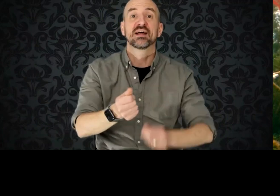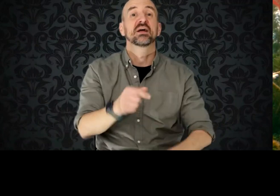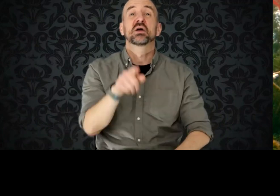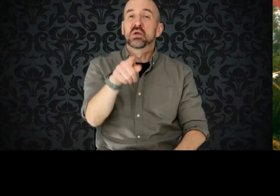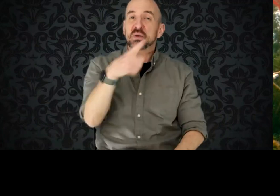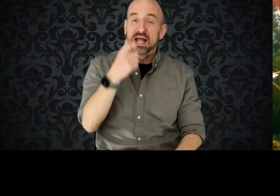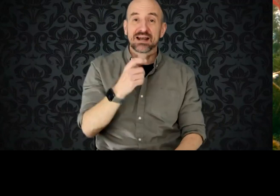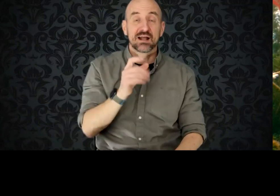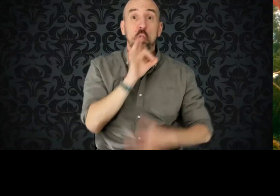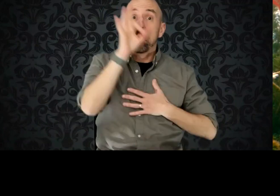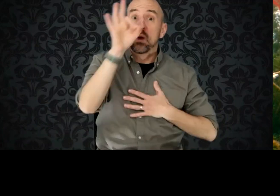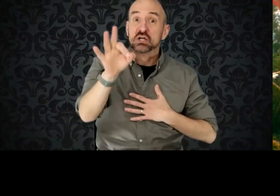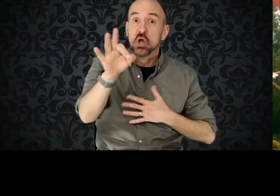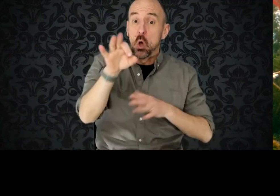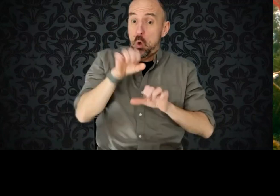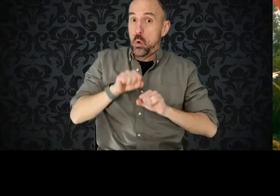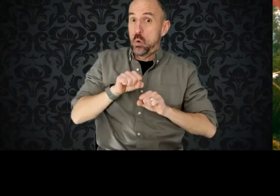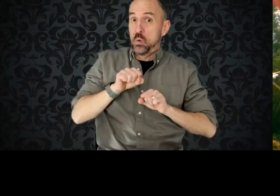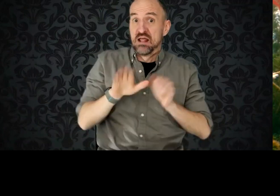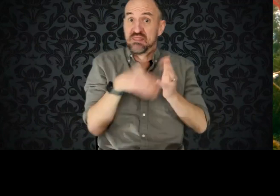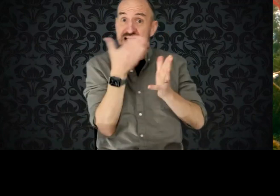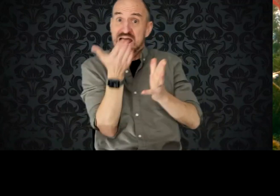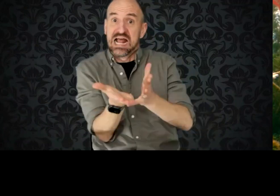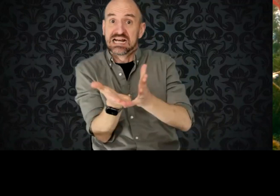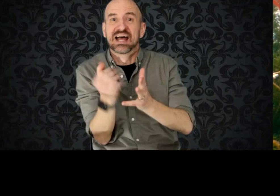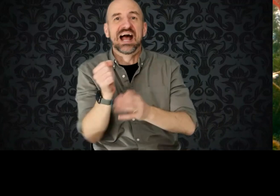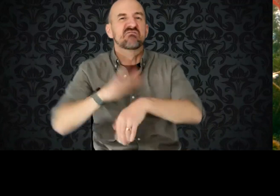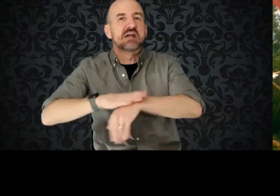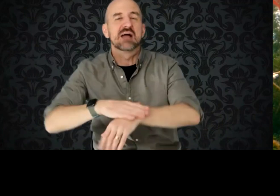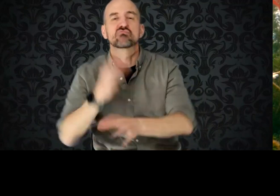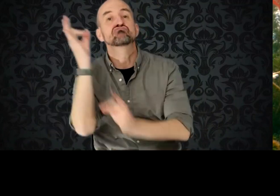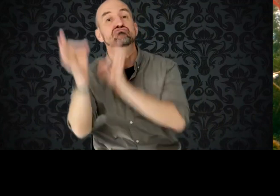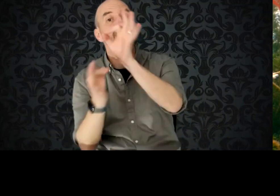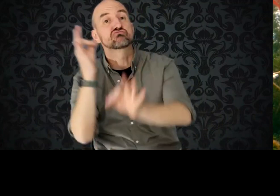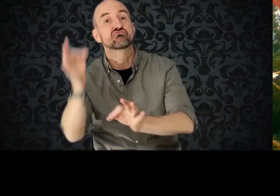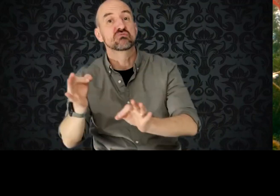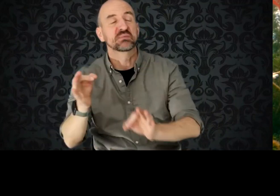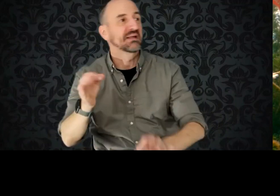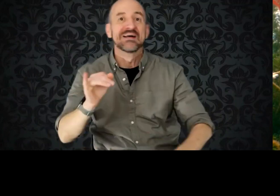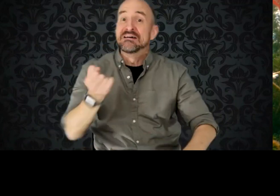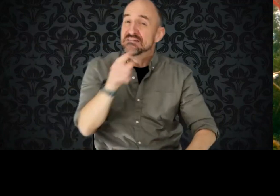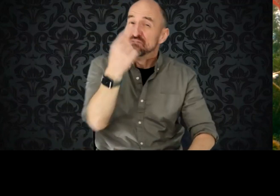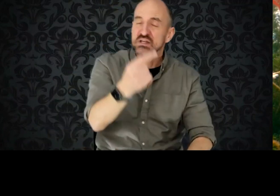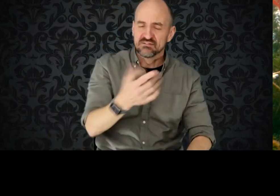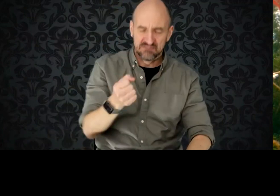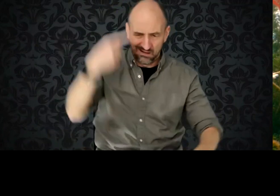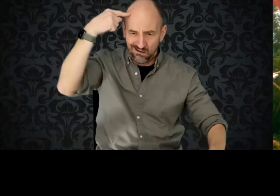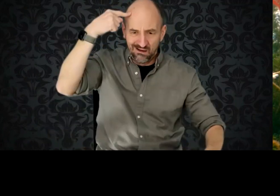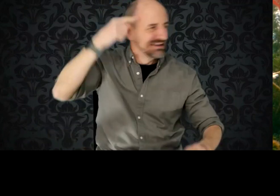the time, giving us the time today. To help ensure the smooth running of our